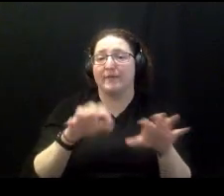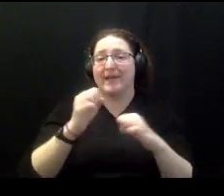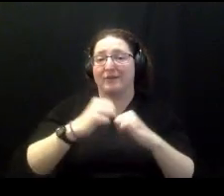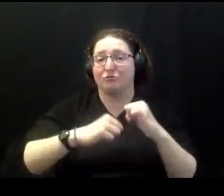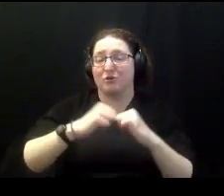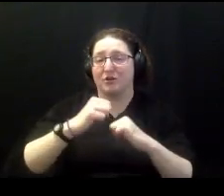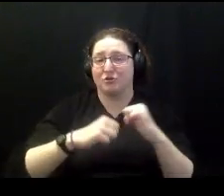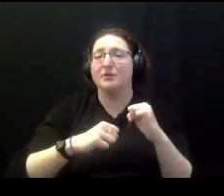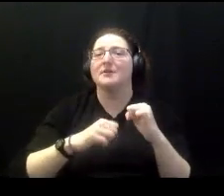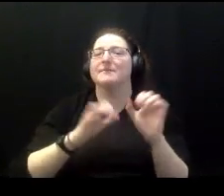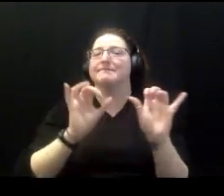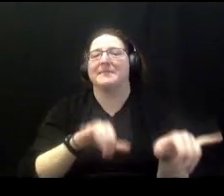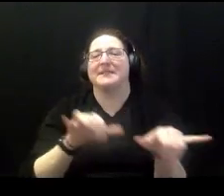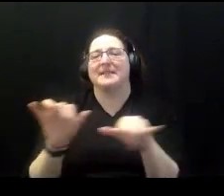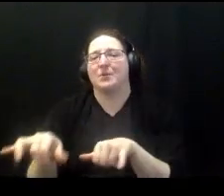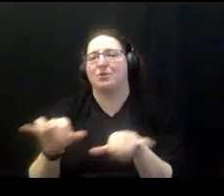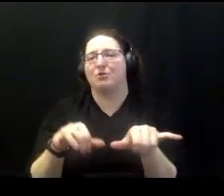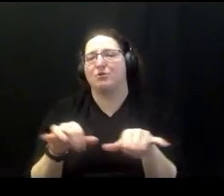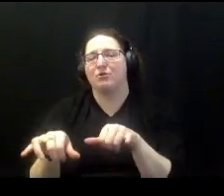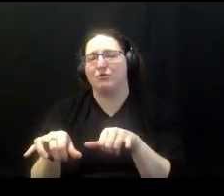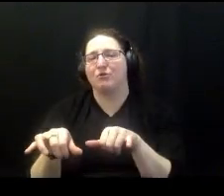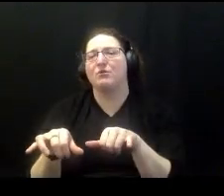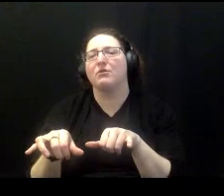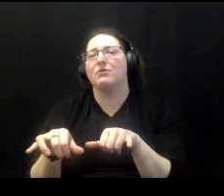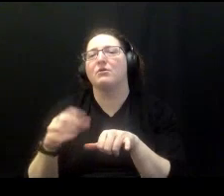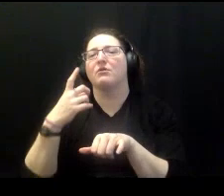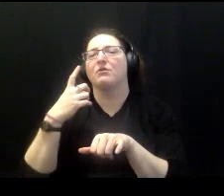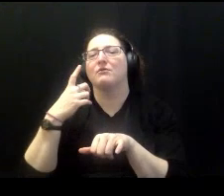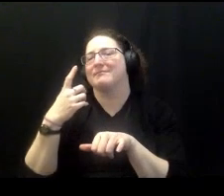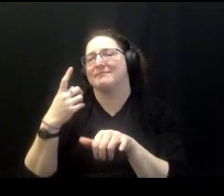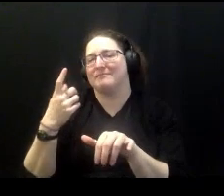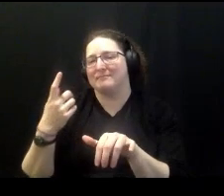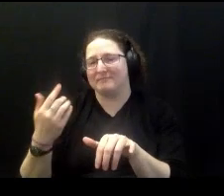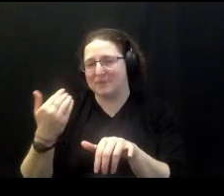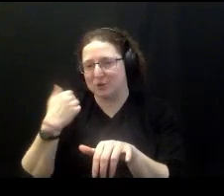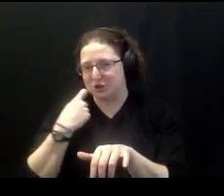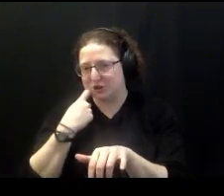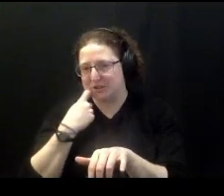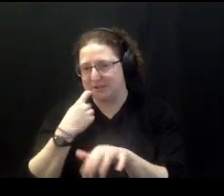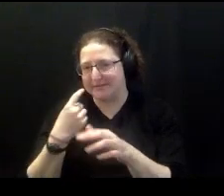very similar to the considerations that we just went through. So, in the survey you will